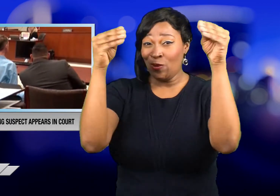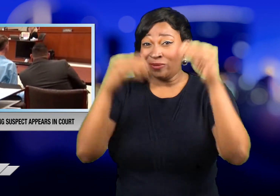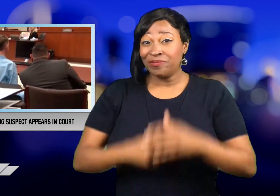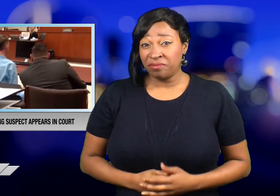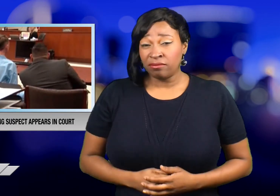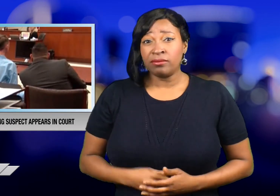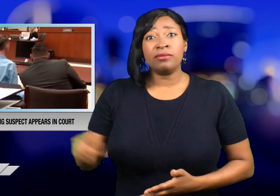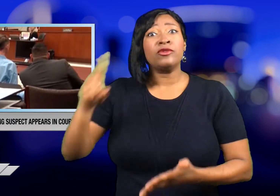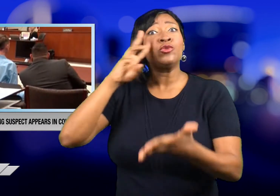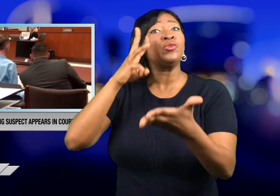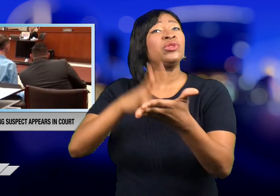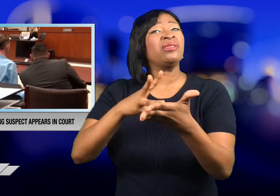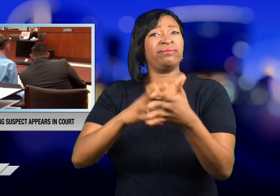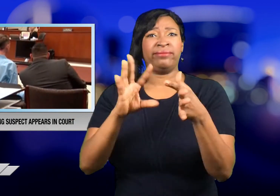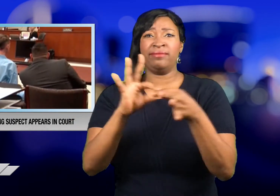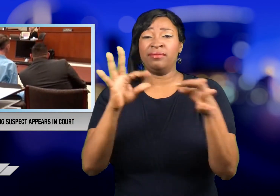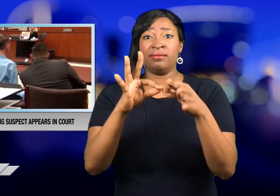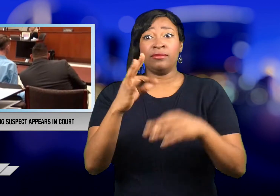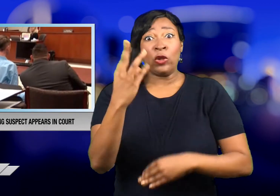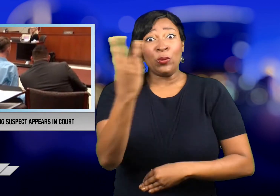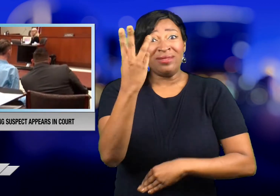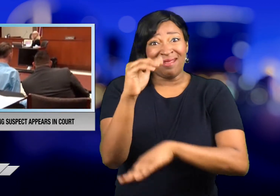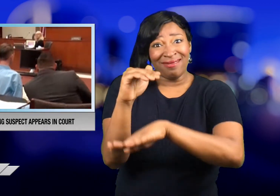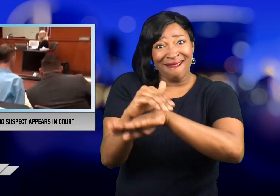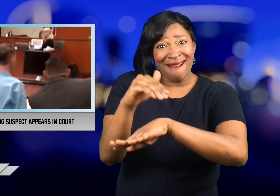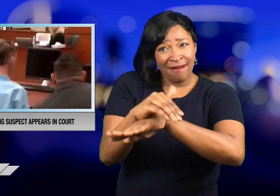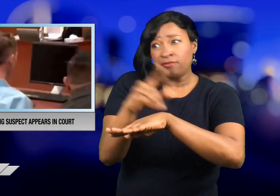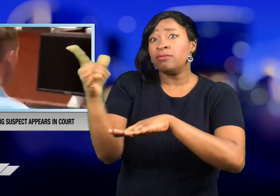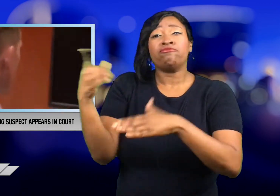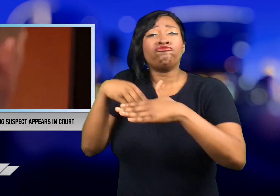Witnesses say he casually strolled into the